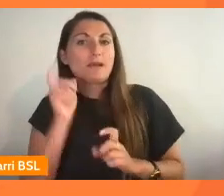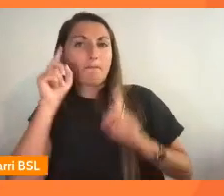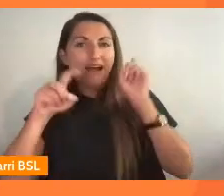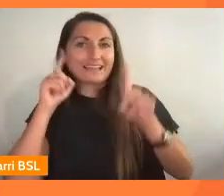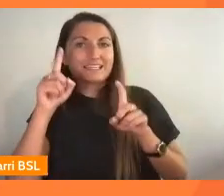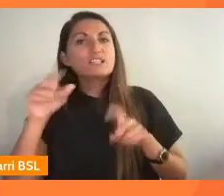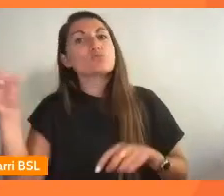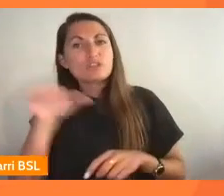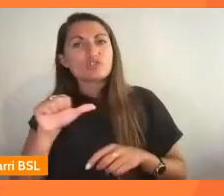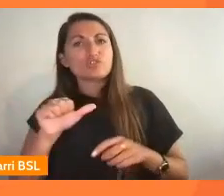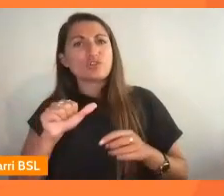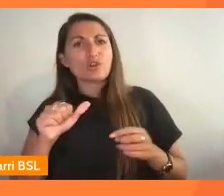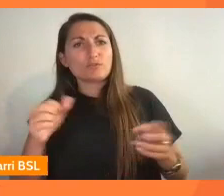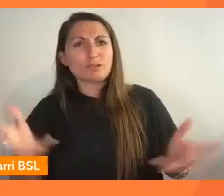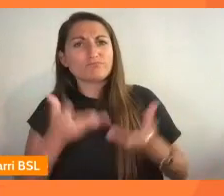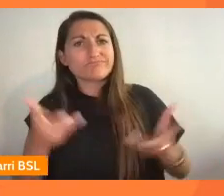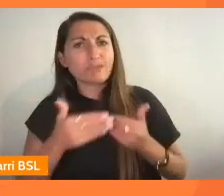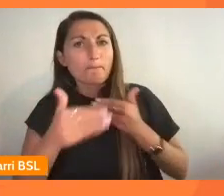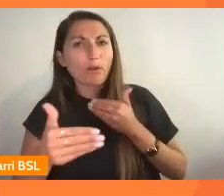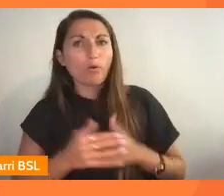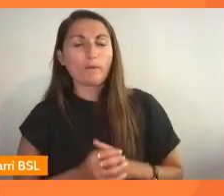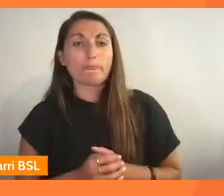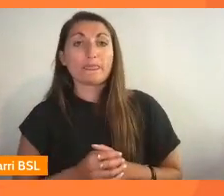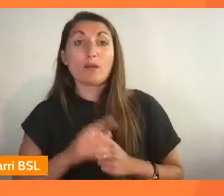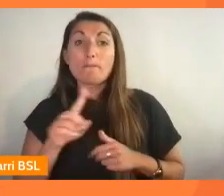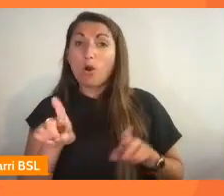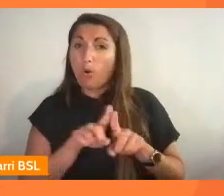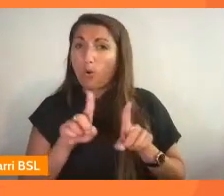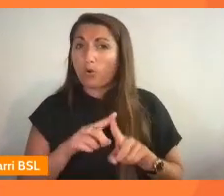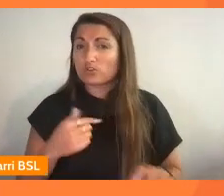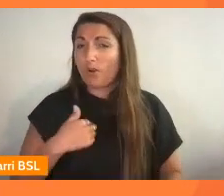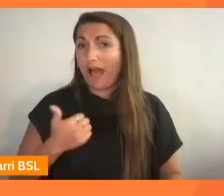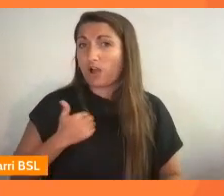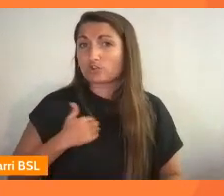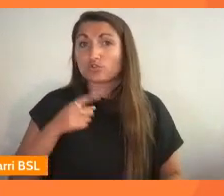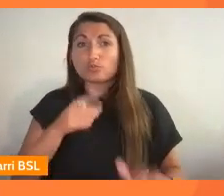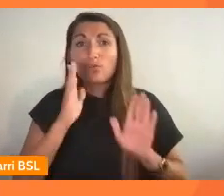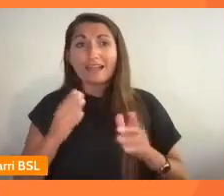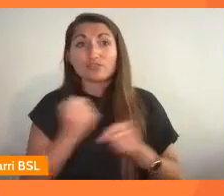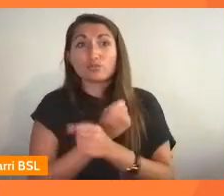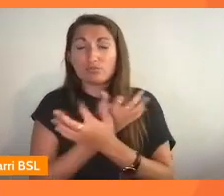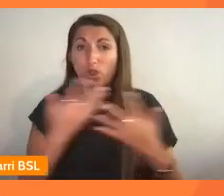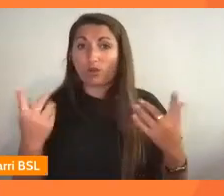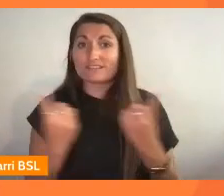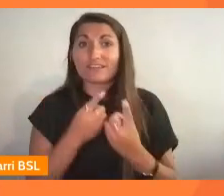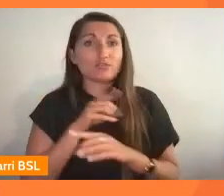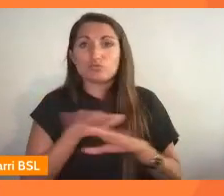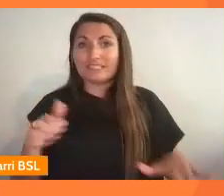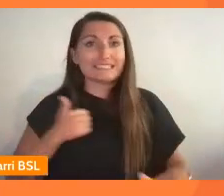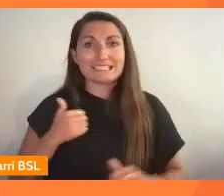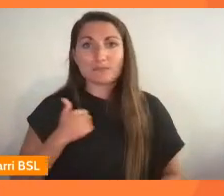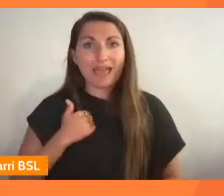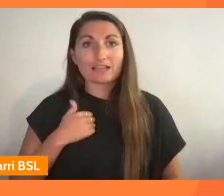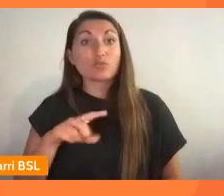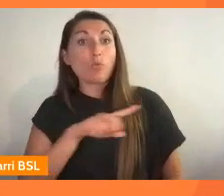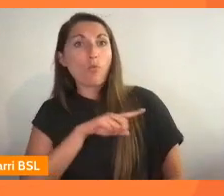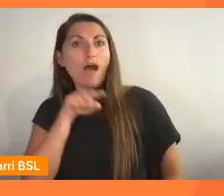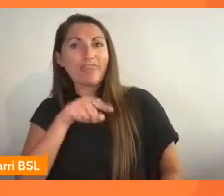But presumably you also found yourself having to do lots of things you didn't expect to, because that is a very public piece of art.